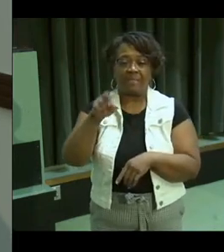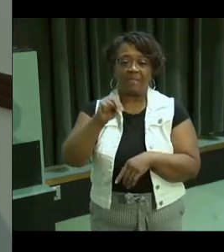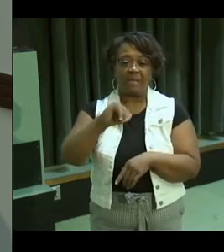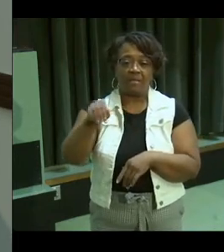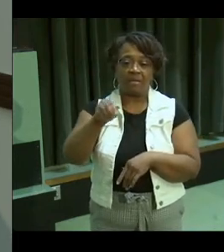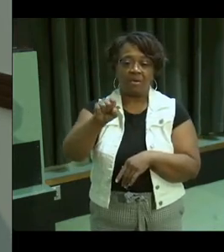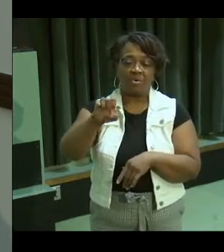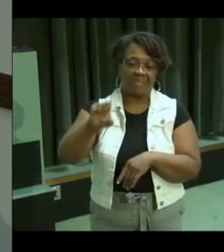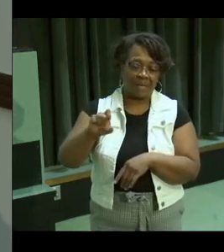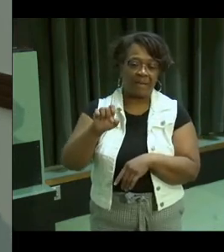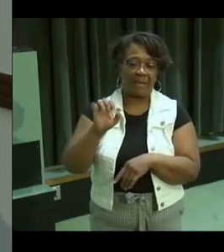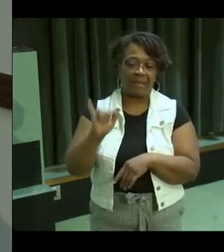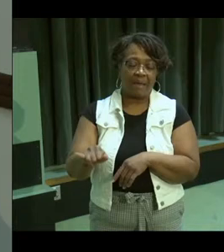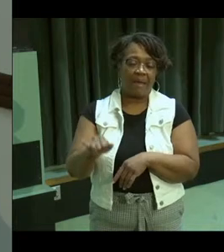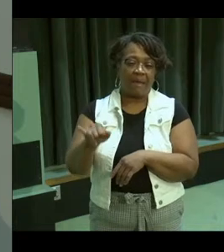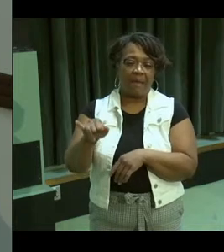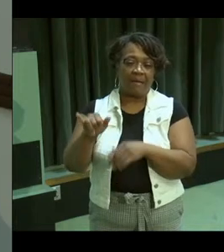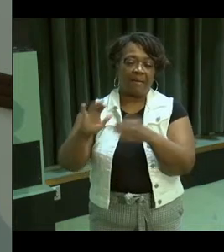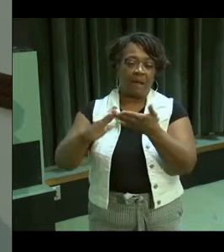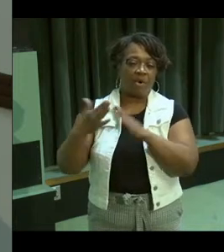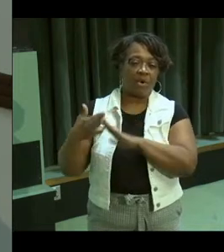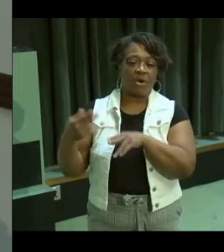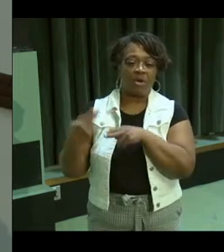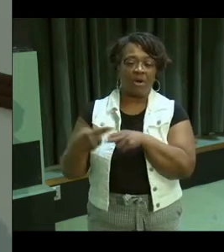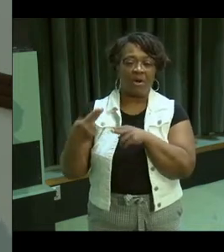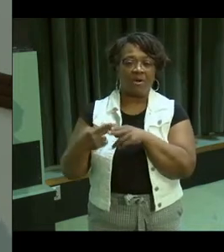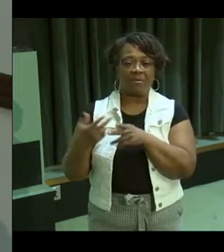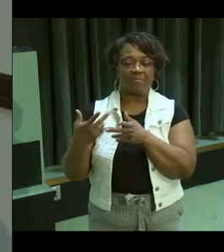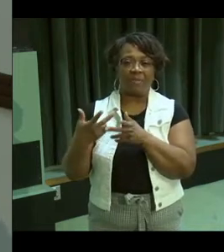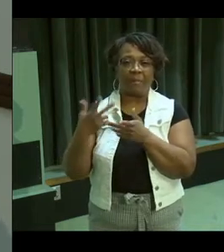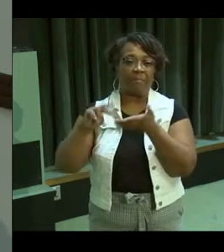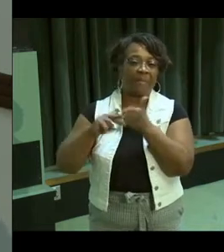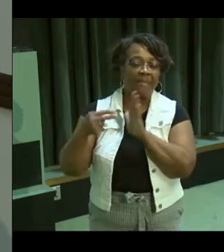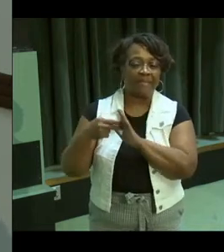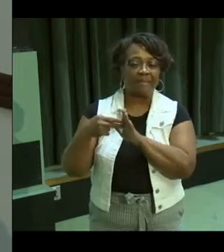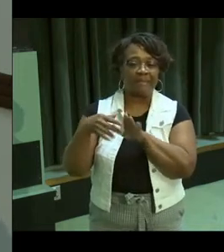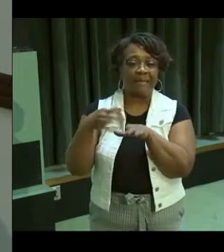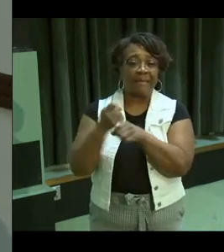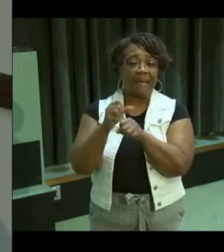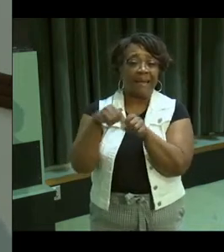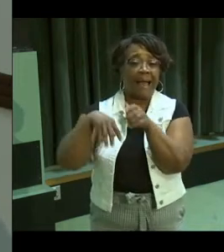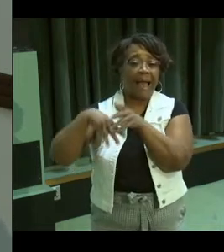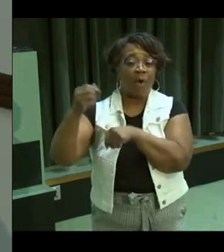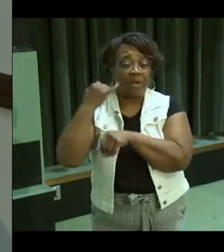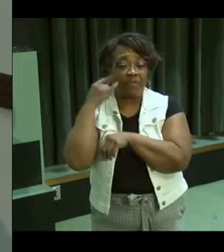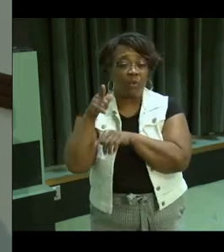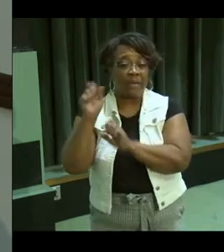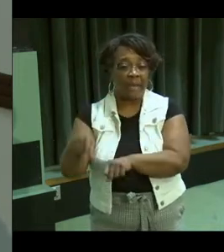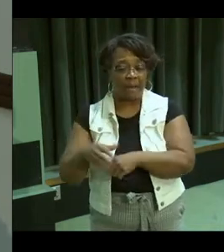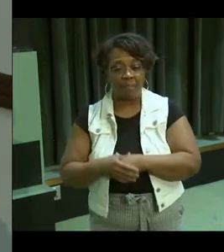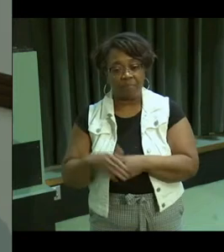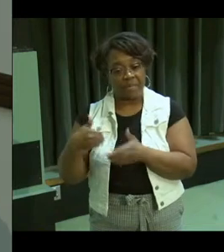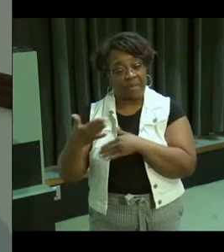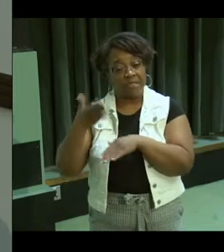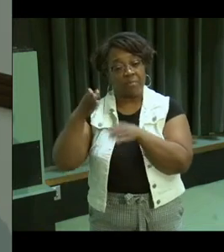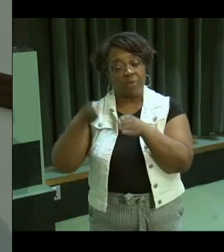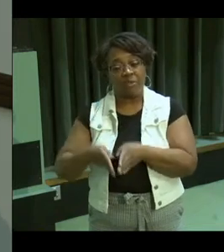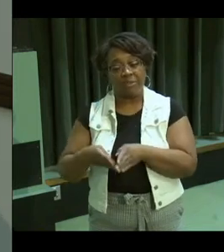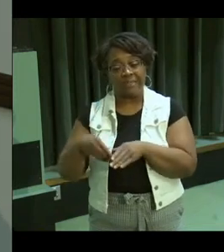Salsipuedes, which translates to